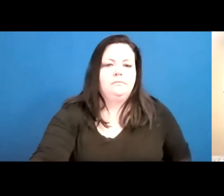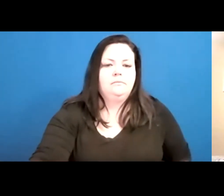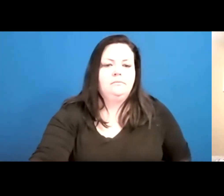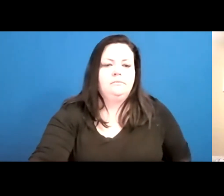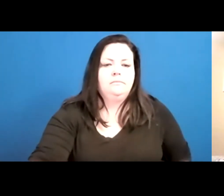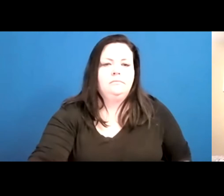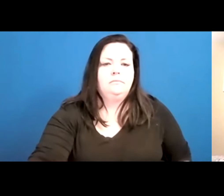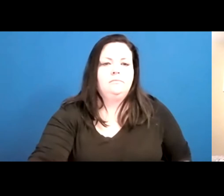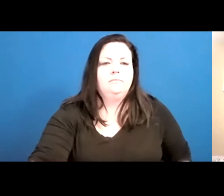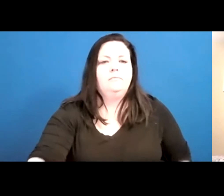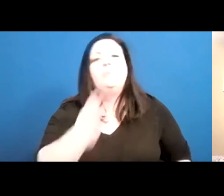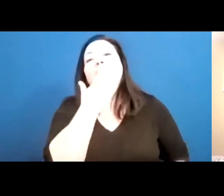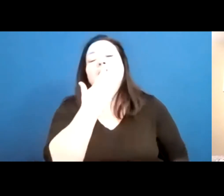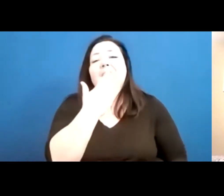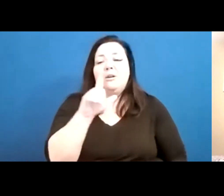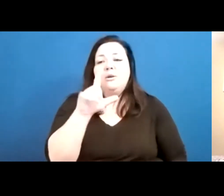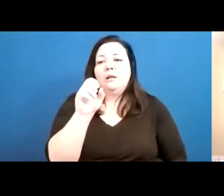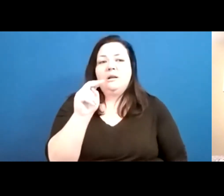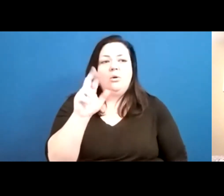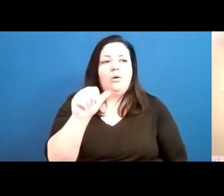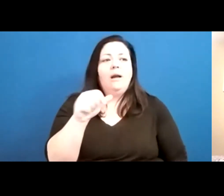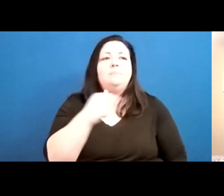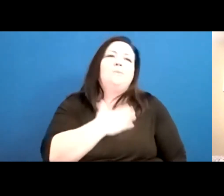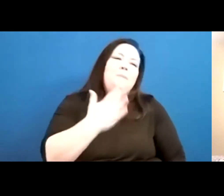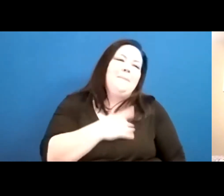Thank you, Leonora, and I'm so glad that you're here, it's wonderful to see